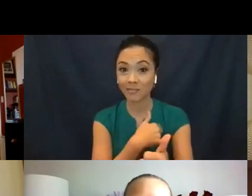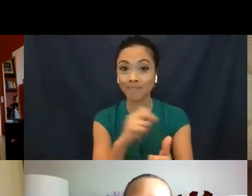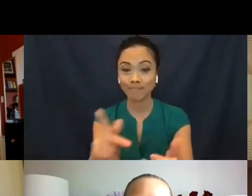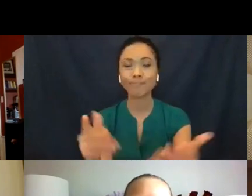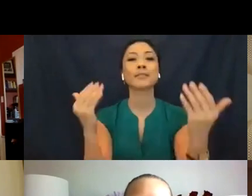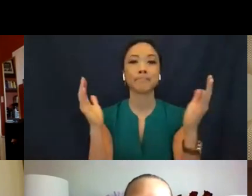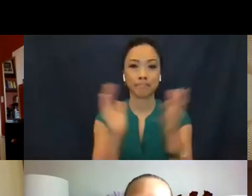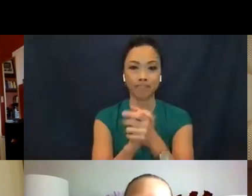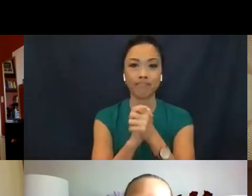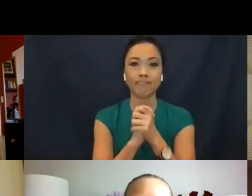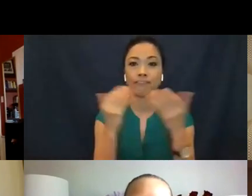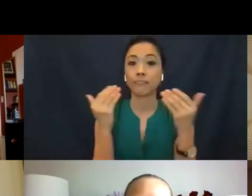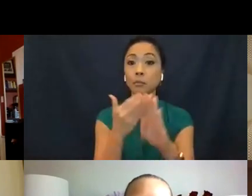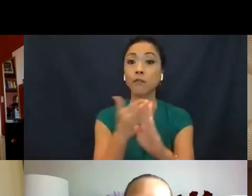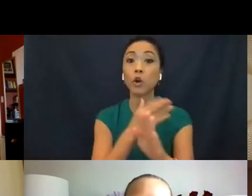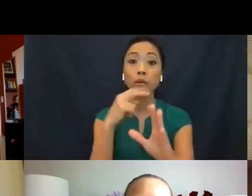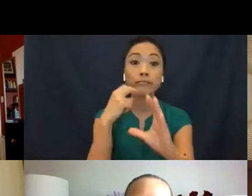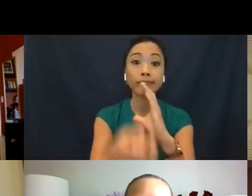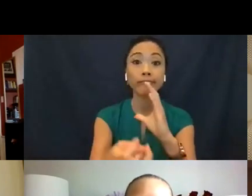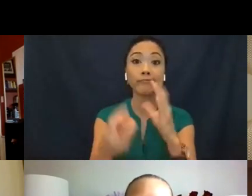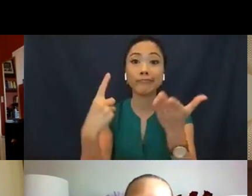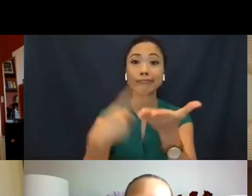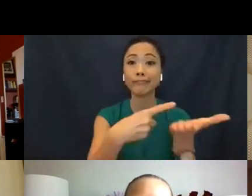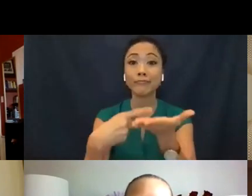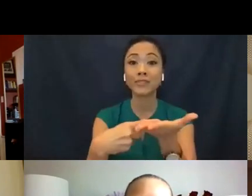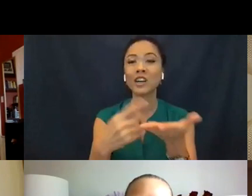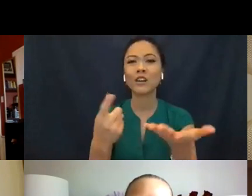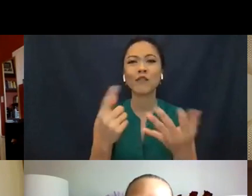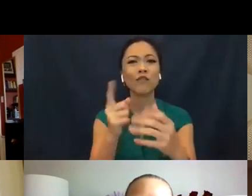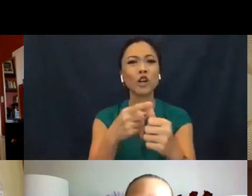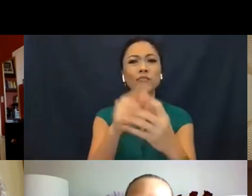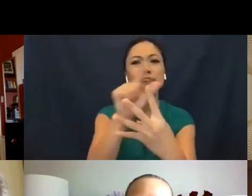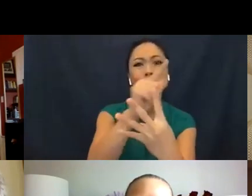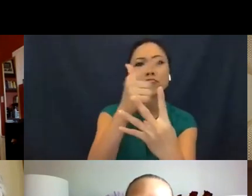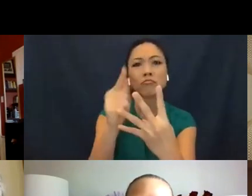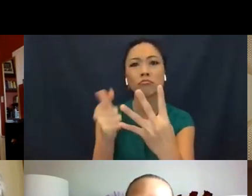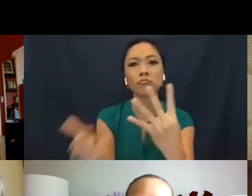we can go around and talk more about yourself, about your work, maybe your organization,